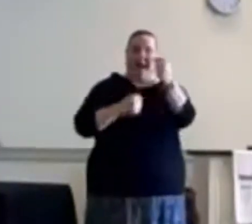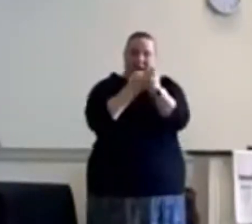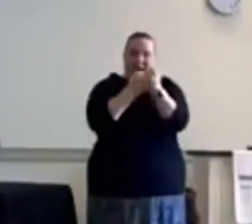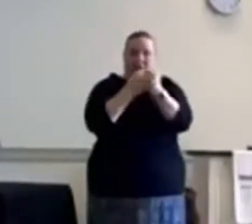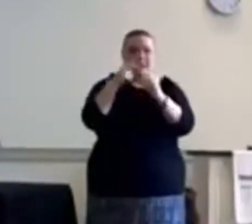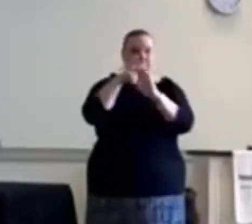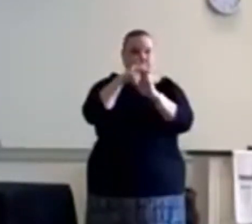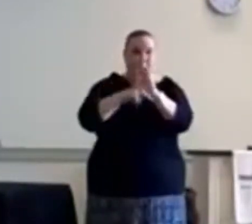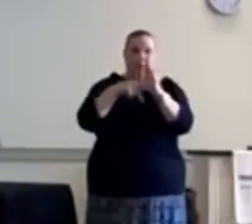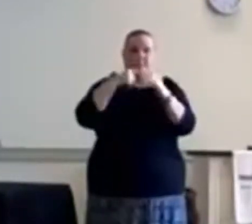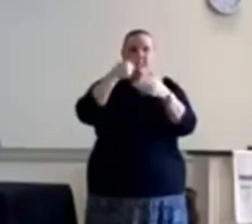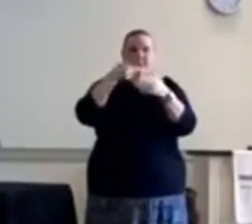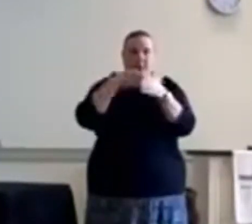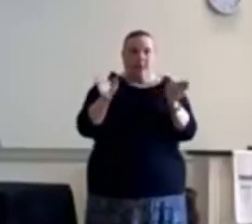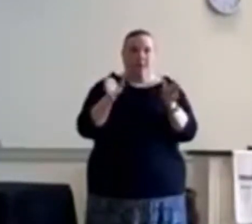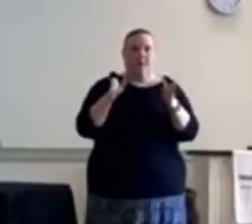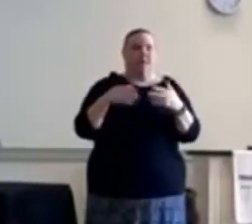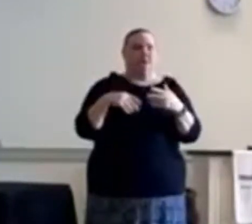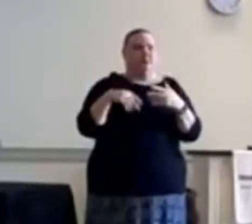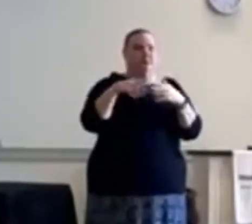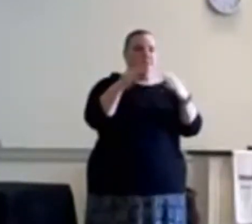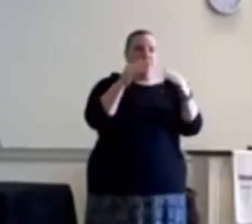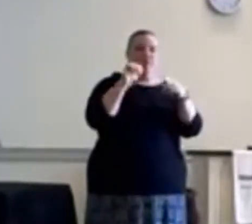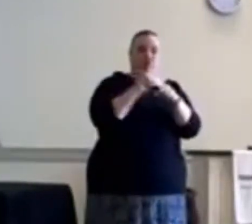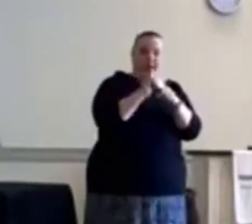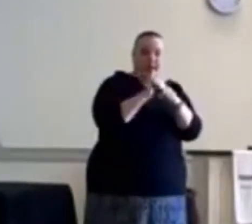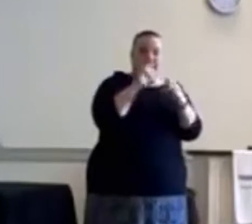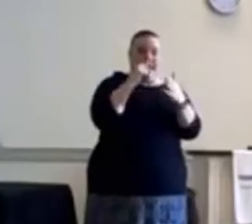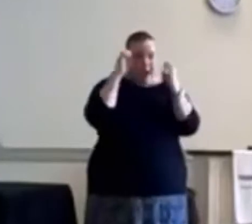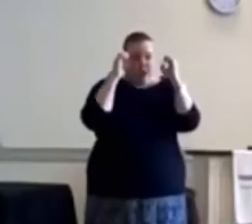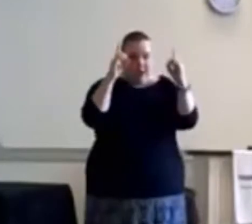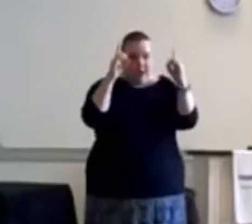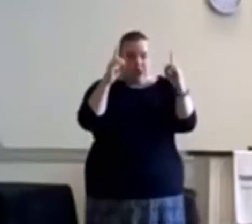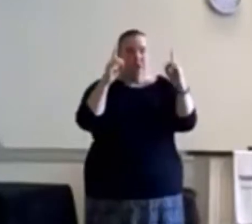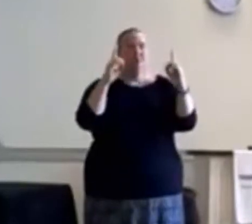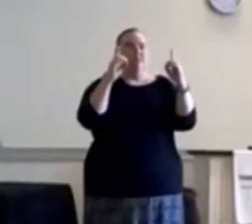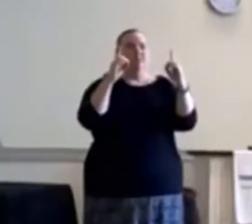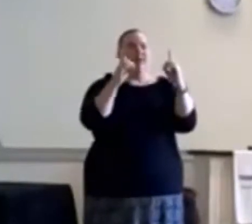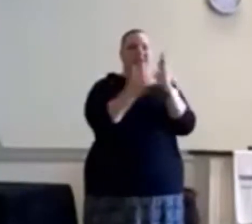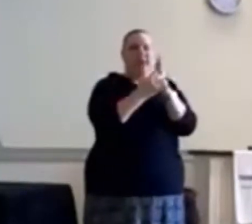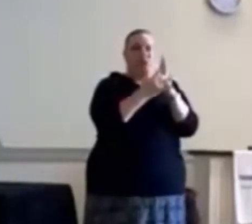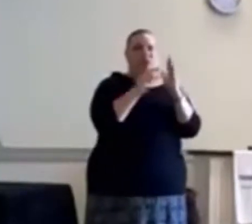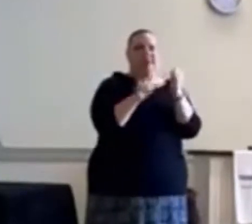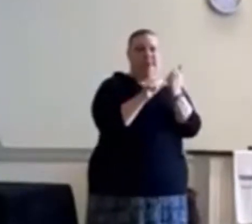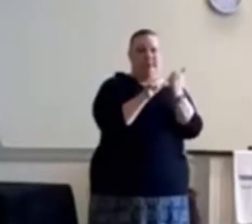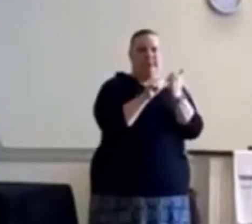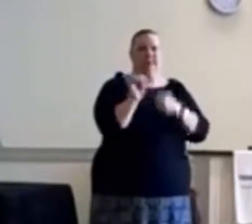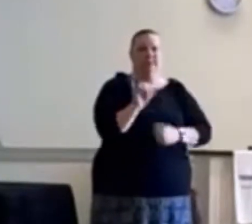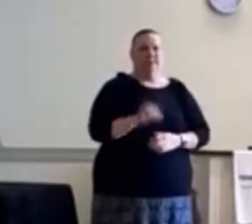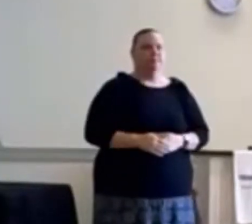training and education, research, and technical assistance. We also focused on